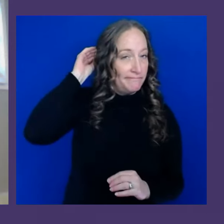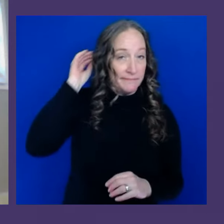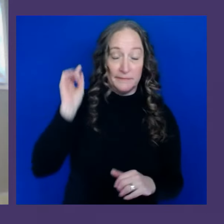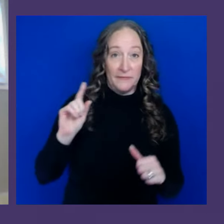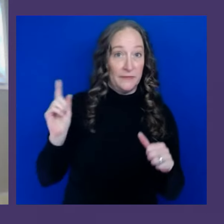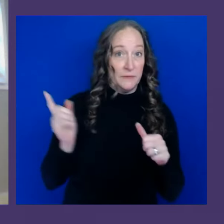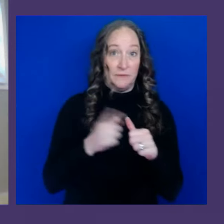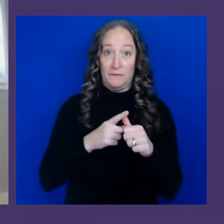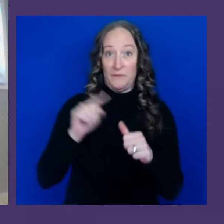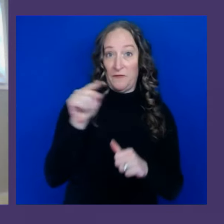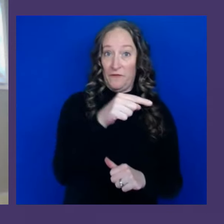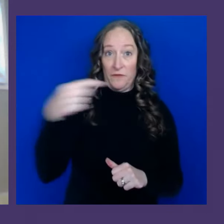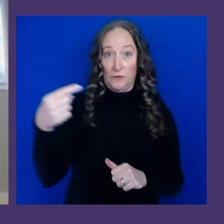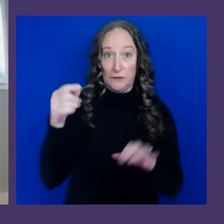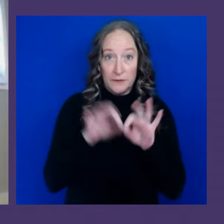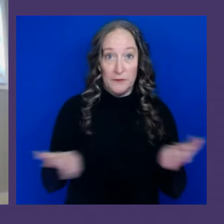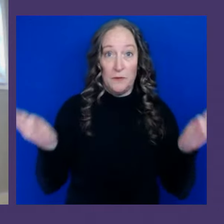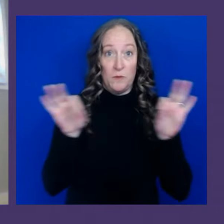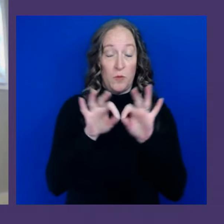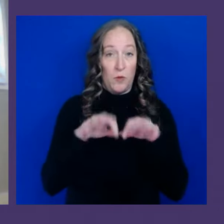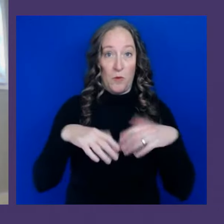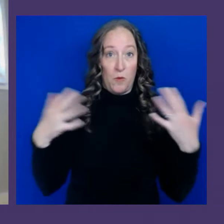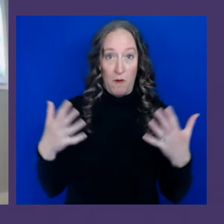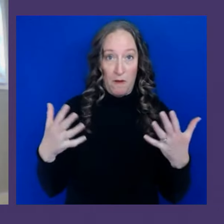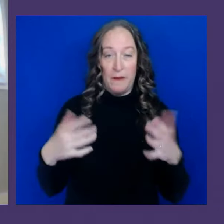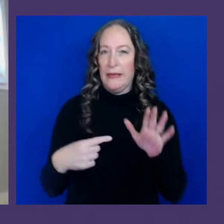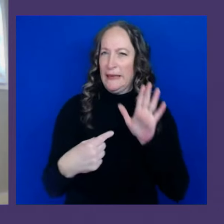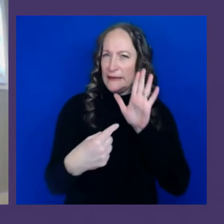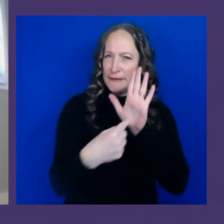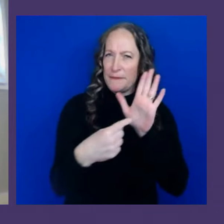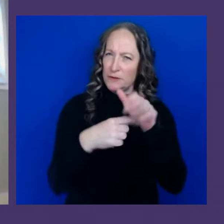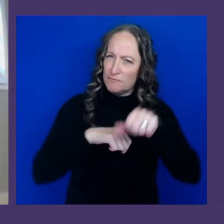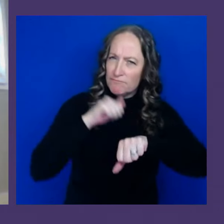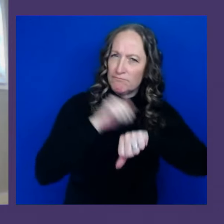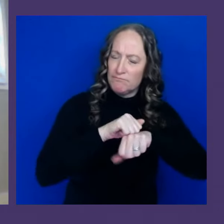is concrete examples of how we,